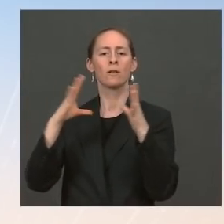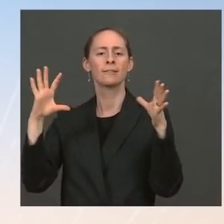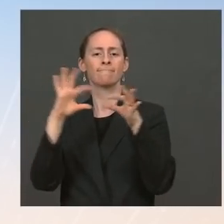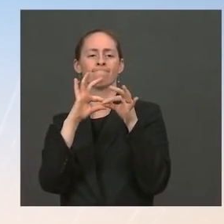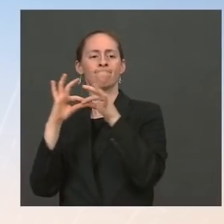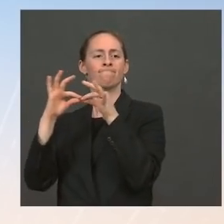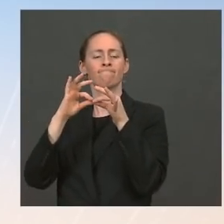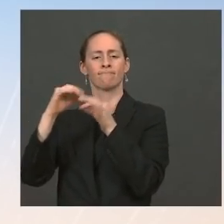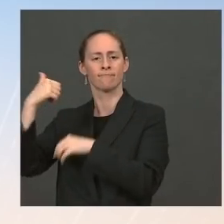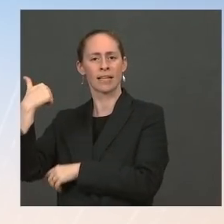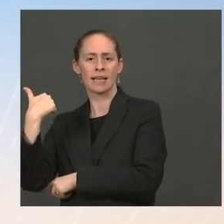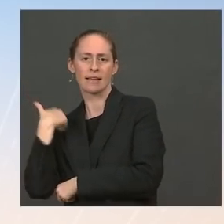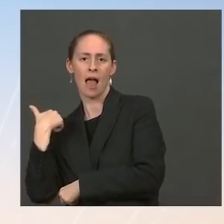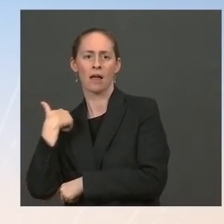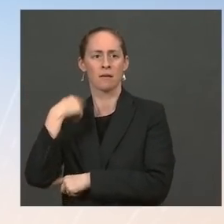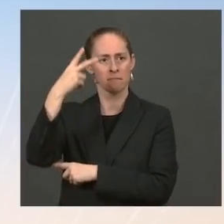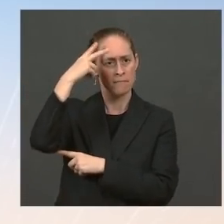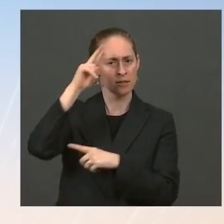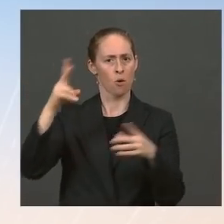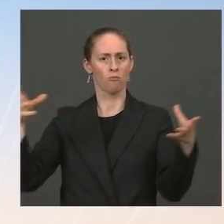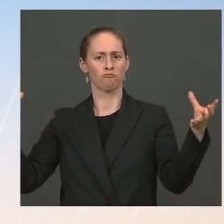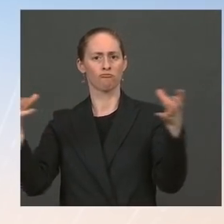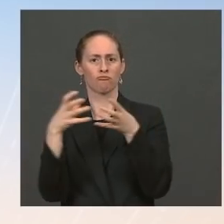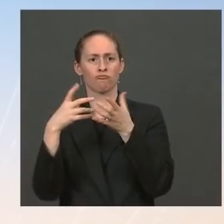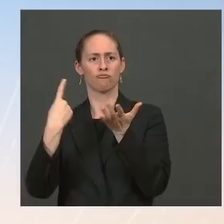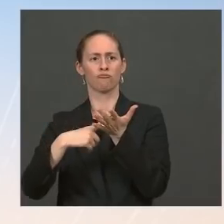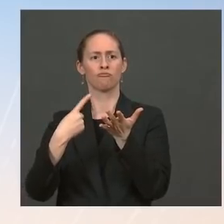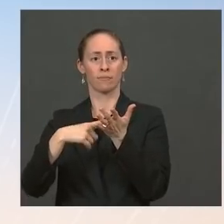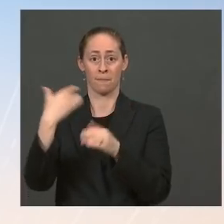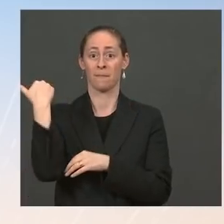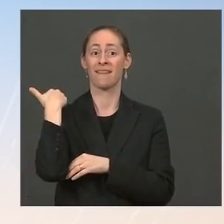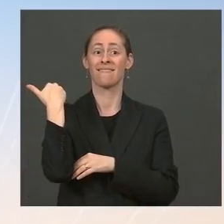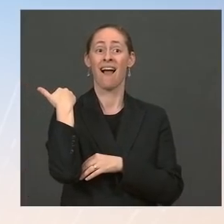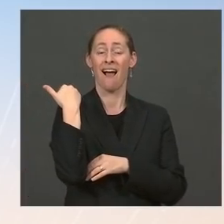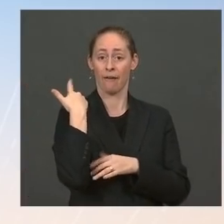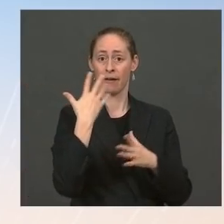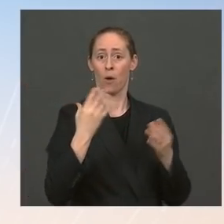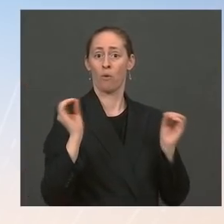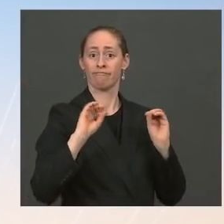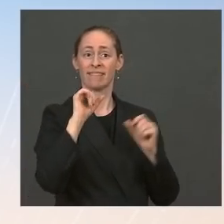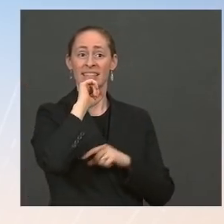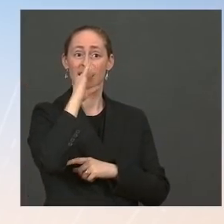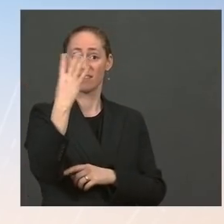at the leadership level that had been stalled for four years -- hadn't happened since 2016.